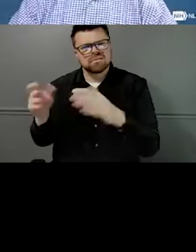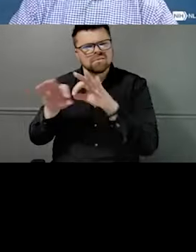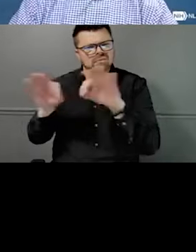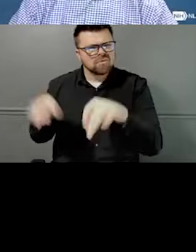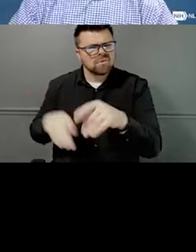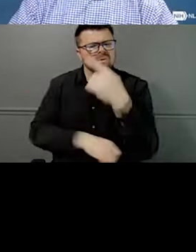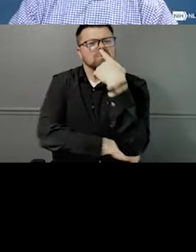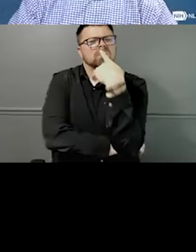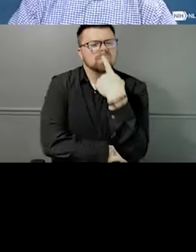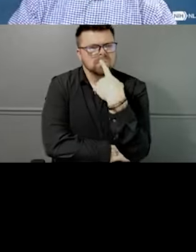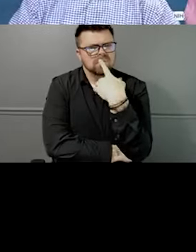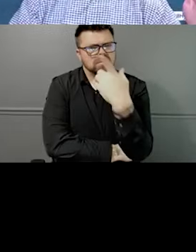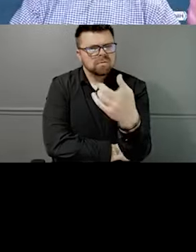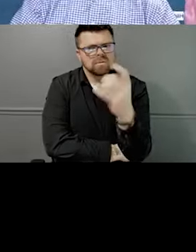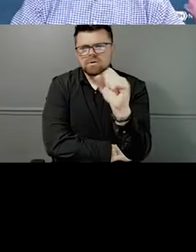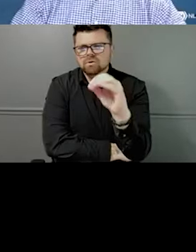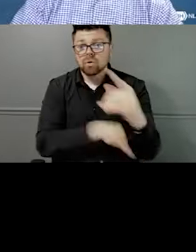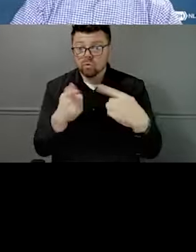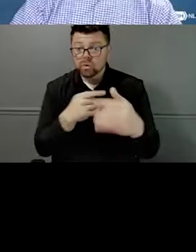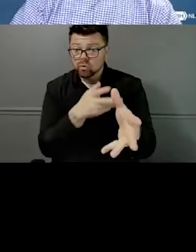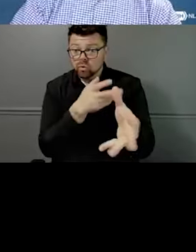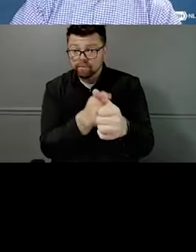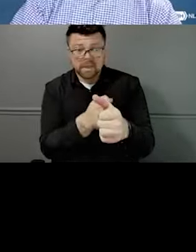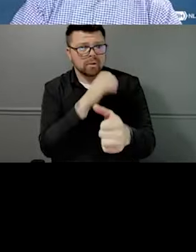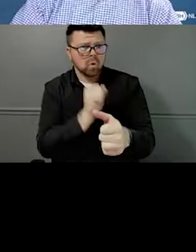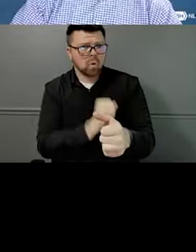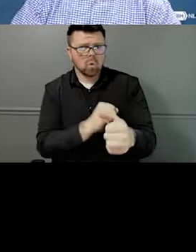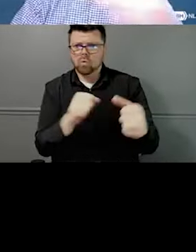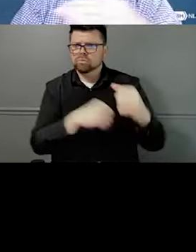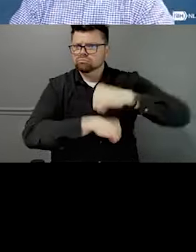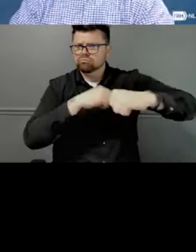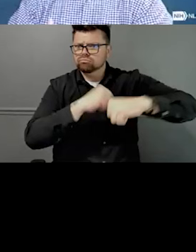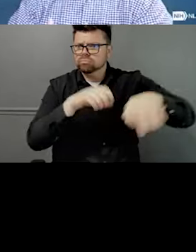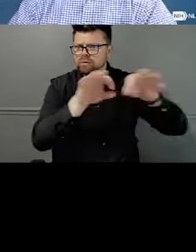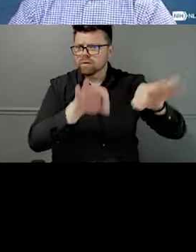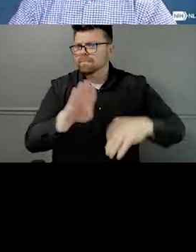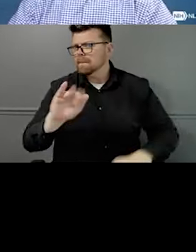When you update your older format biosketch into the newer one,